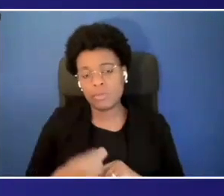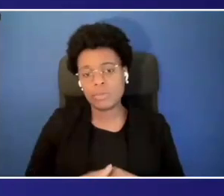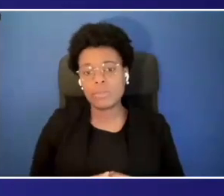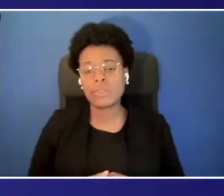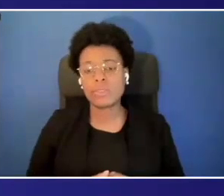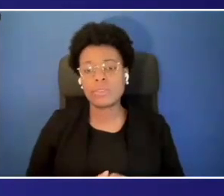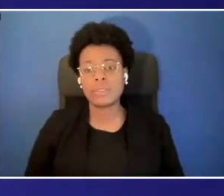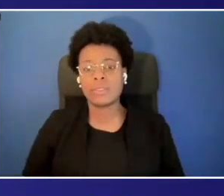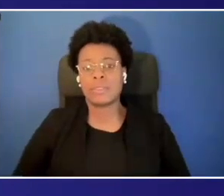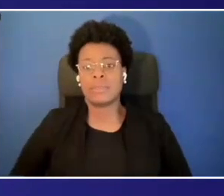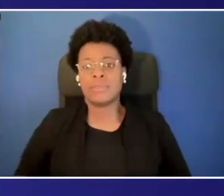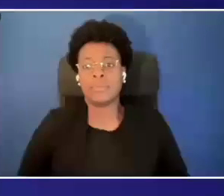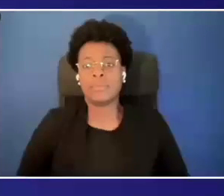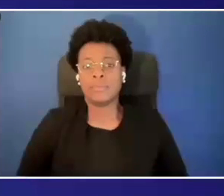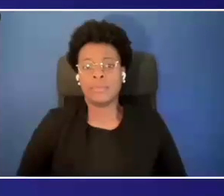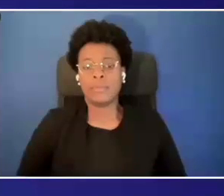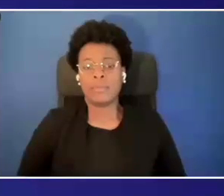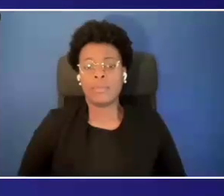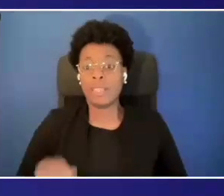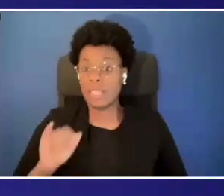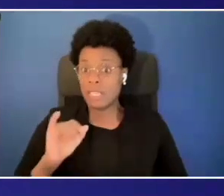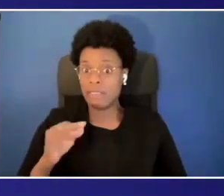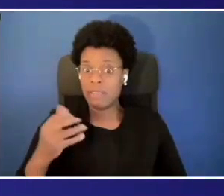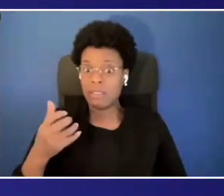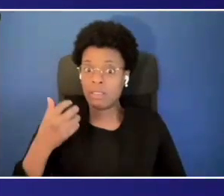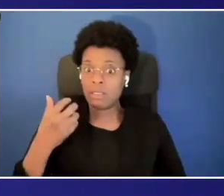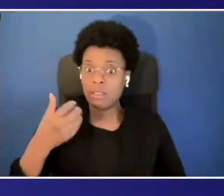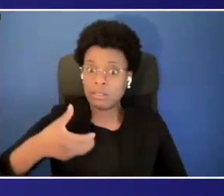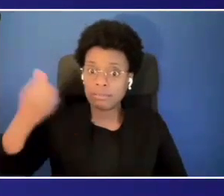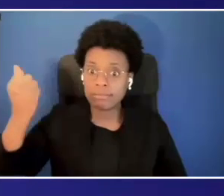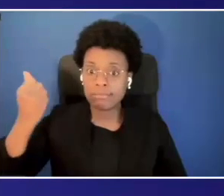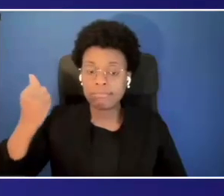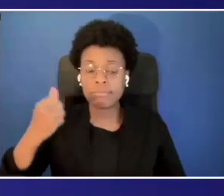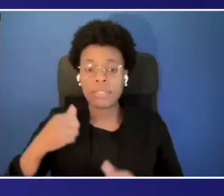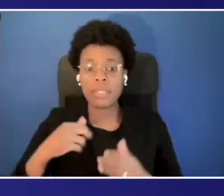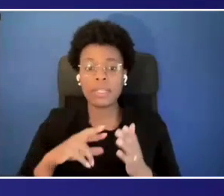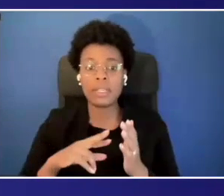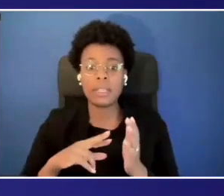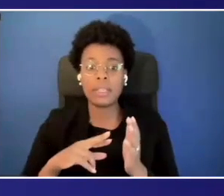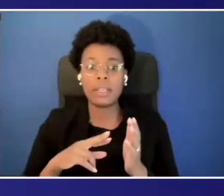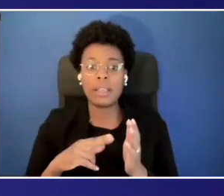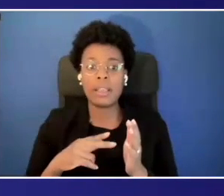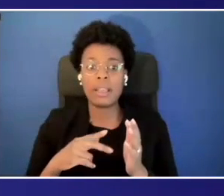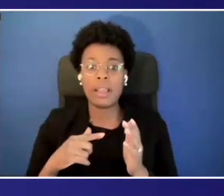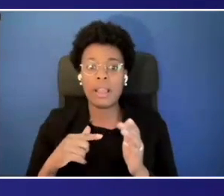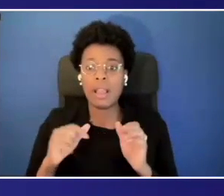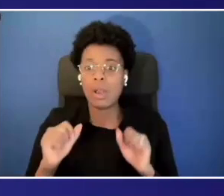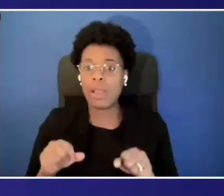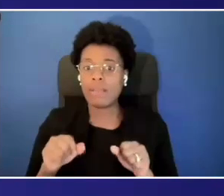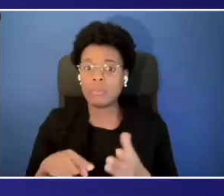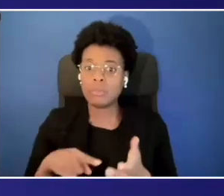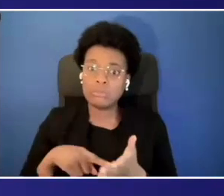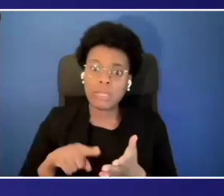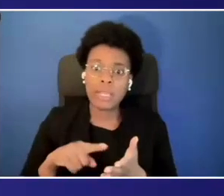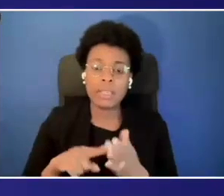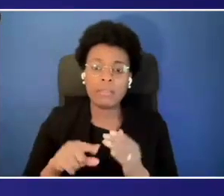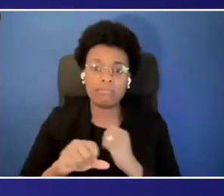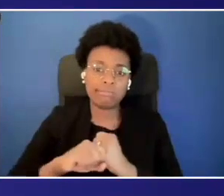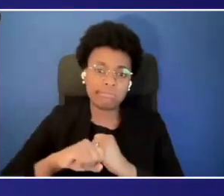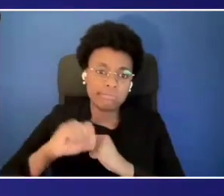Now we see if these are revoked and they're challenged, then I'm looking at it'll be more likely that I'll have to pay longer on my student loans and a greater amount.